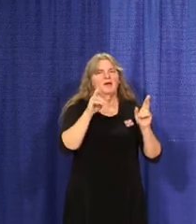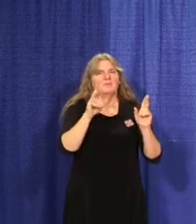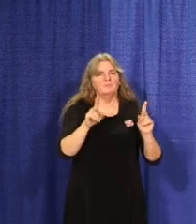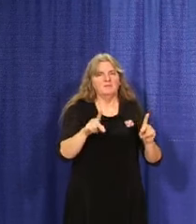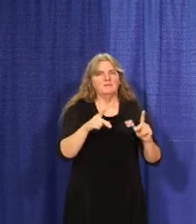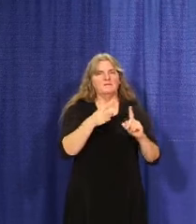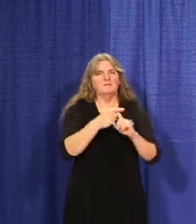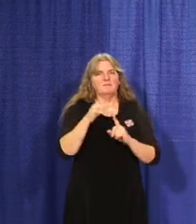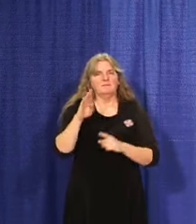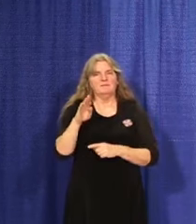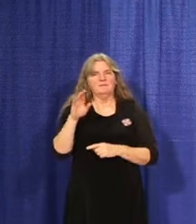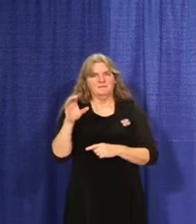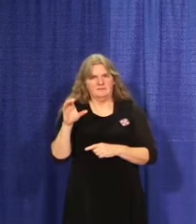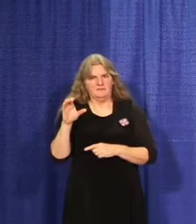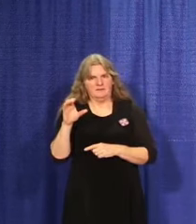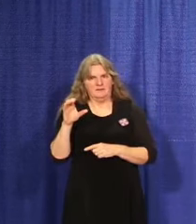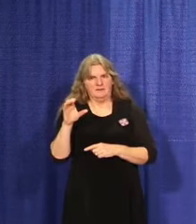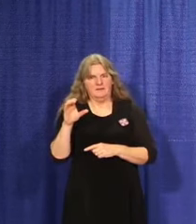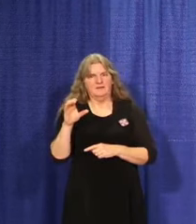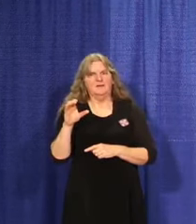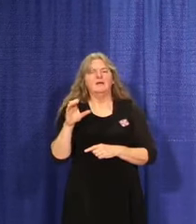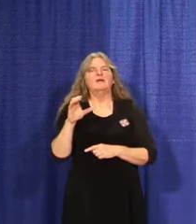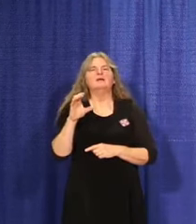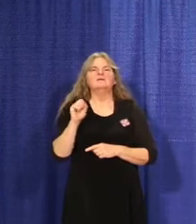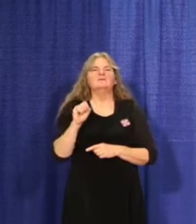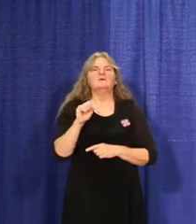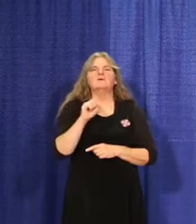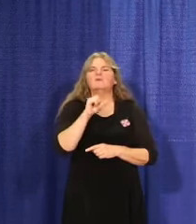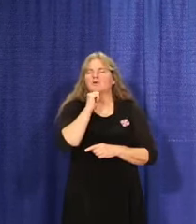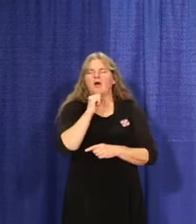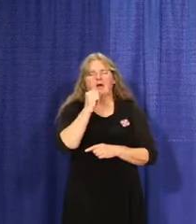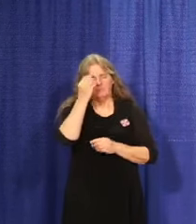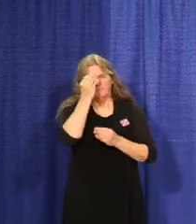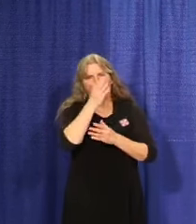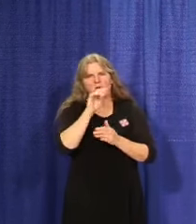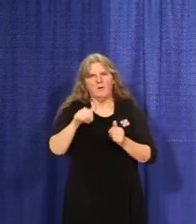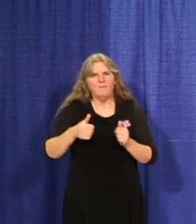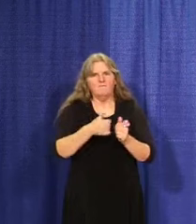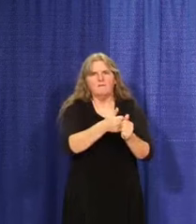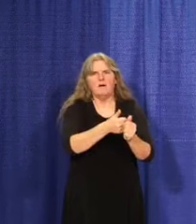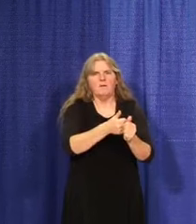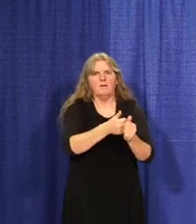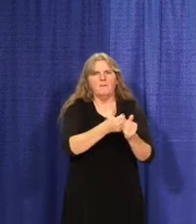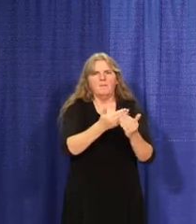providing the public health follow-up. So I can't tell you officially if that person has recovered or